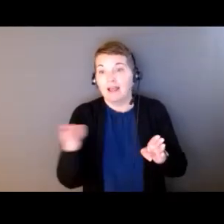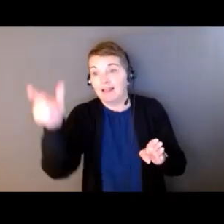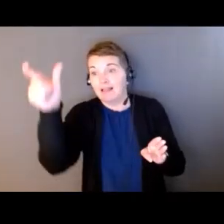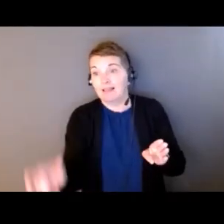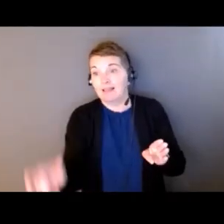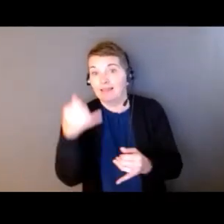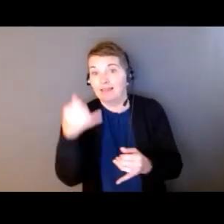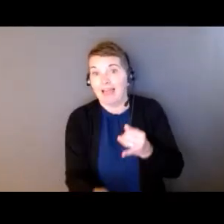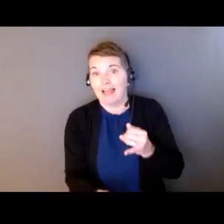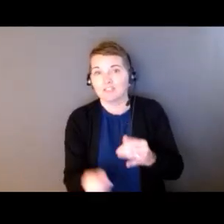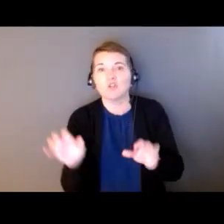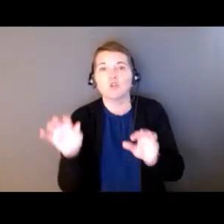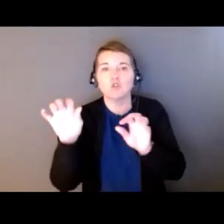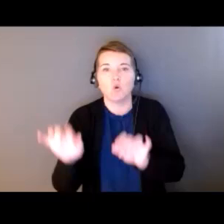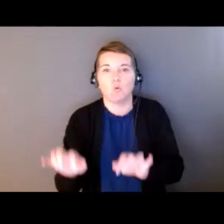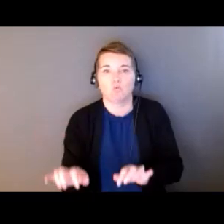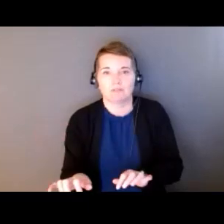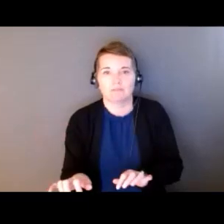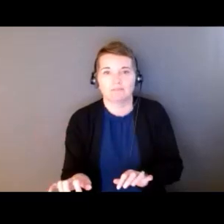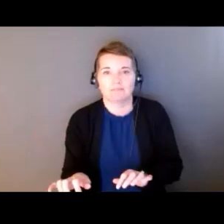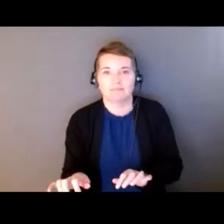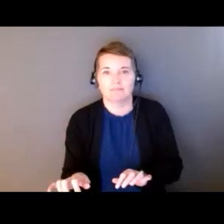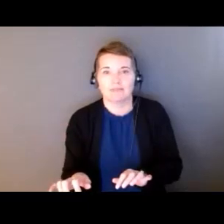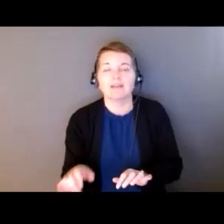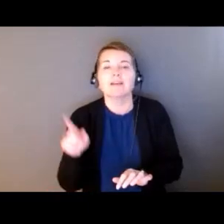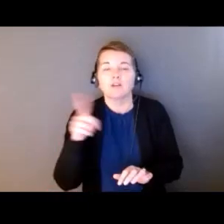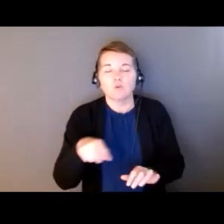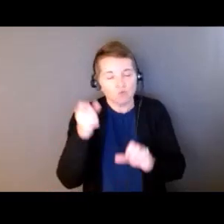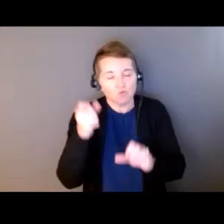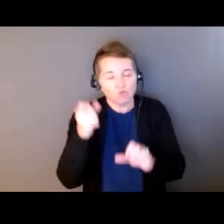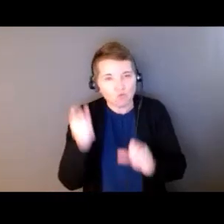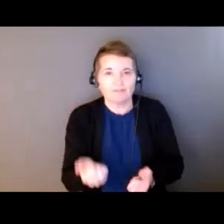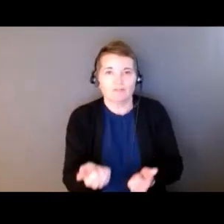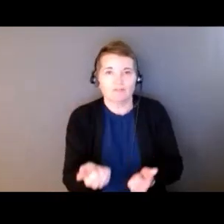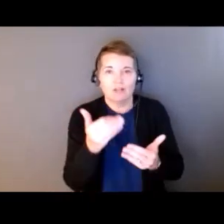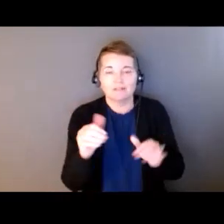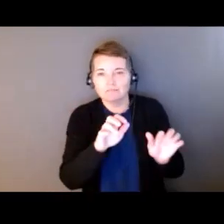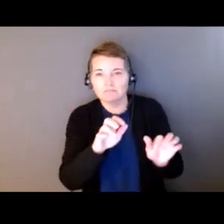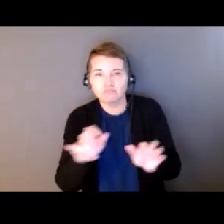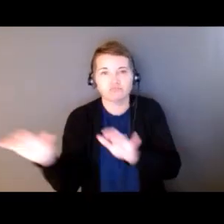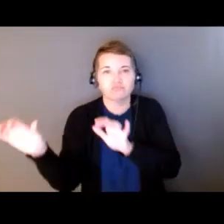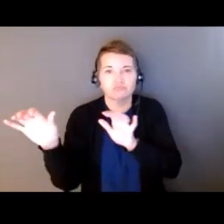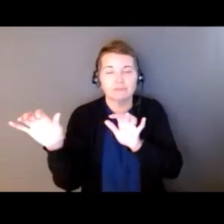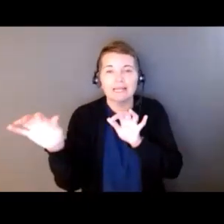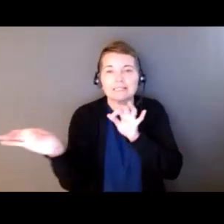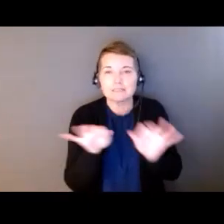that are strongly suggested that applicants use in relation to the costs that they're identifying here.